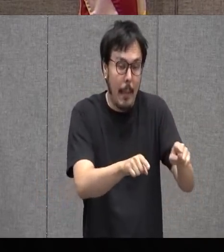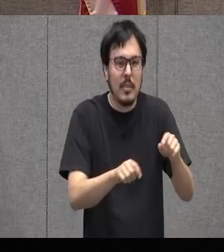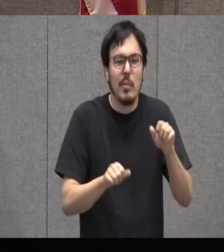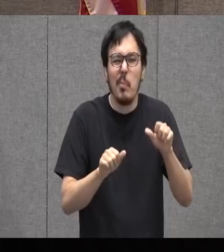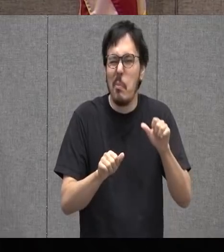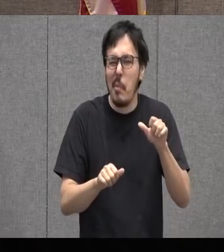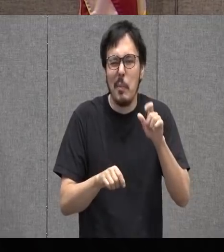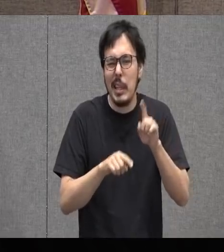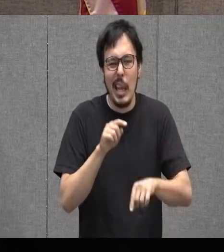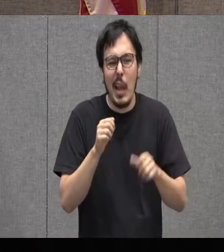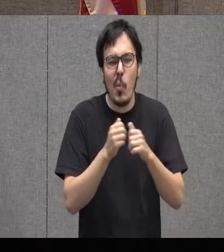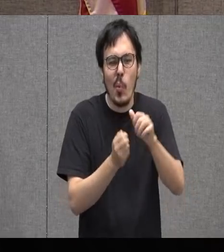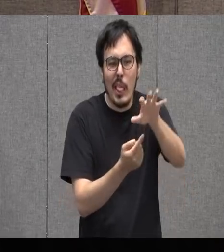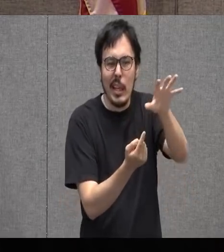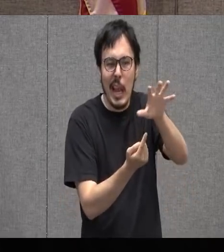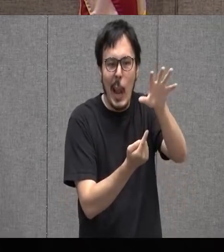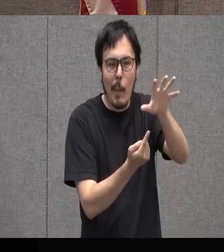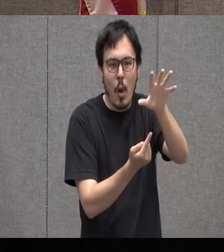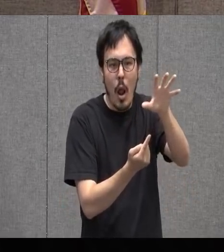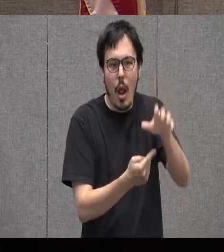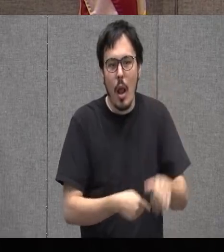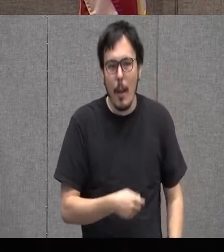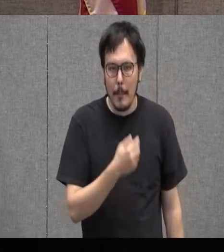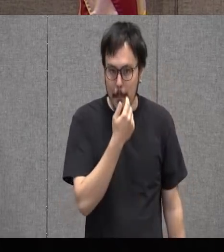put some baking soda in one corner